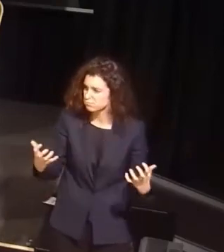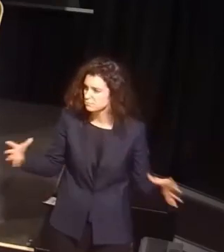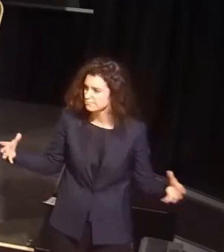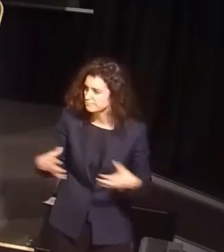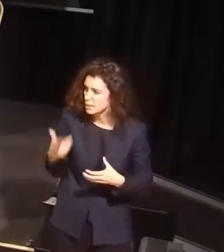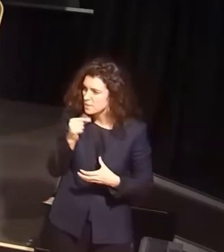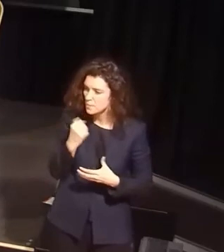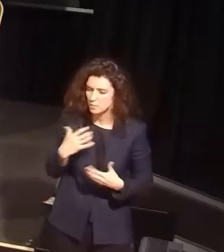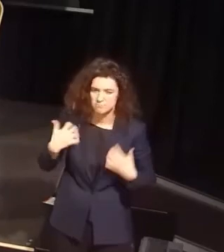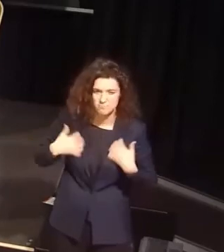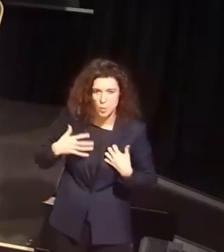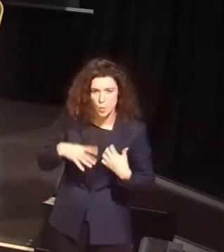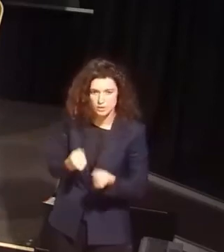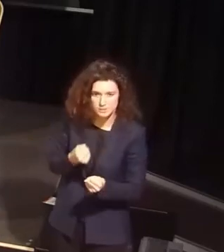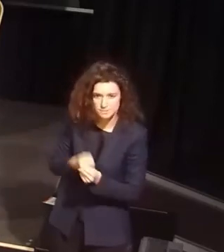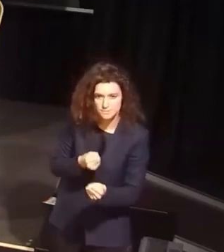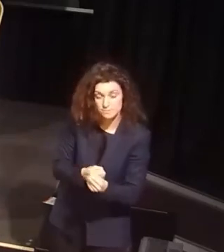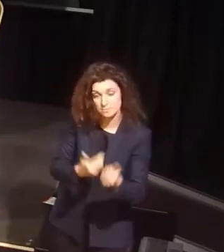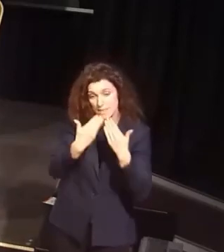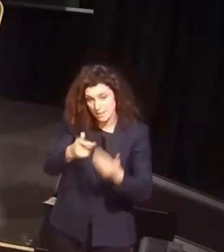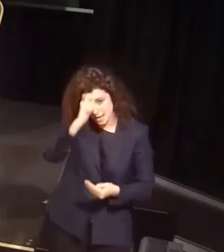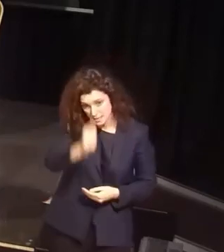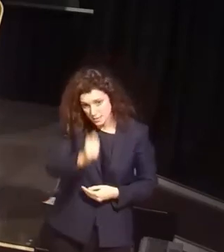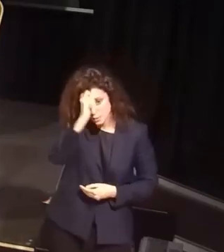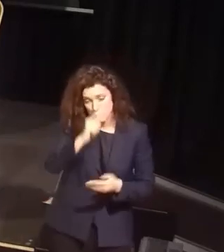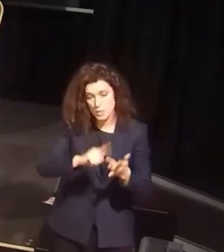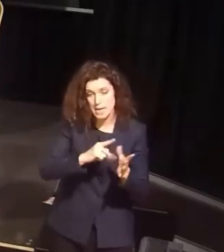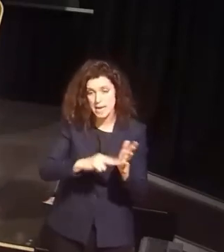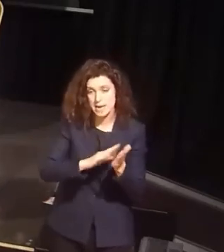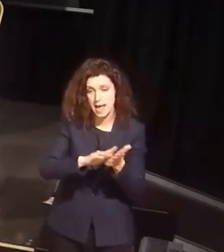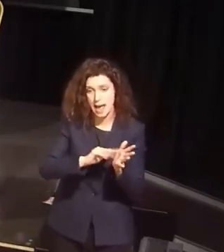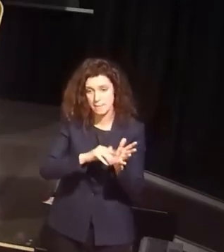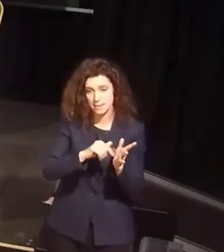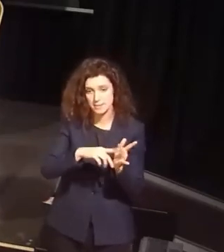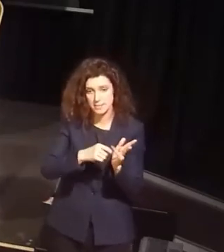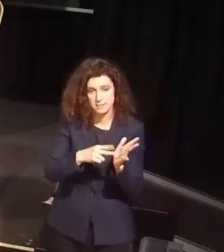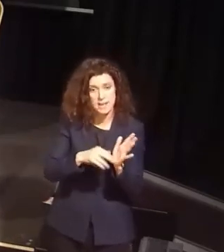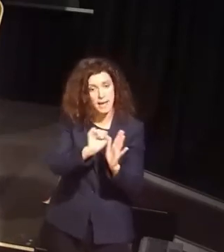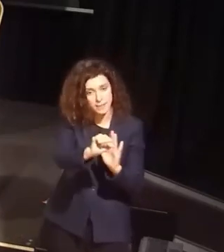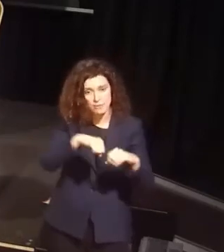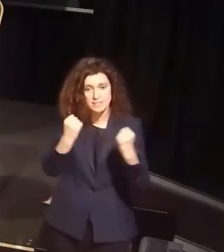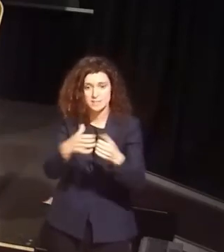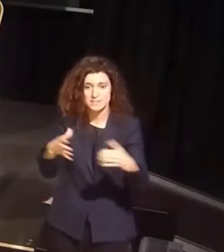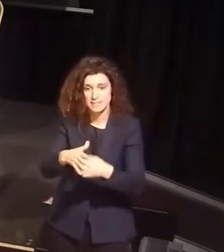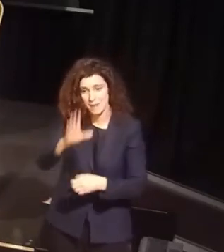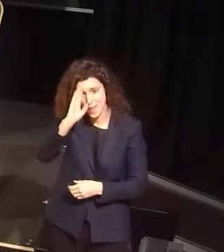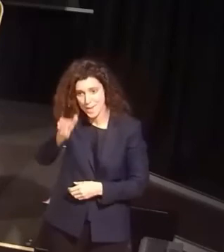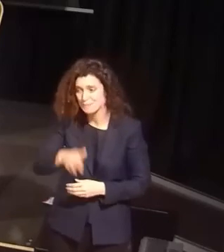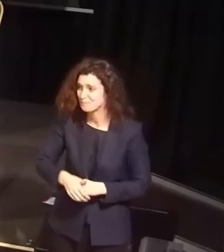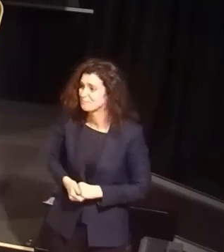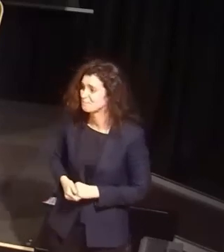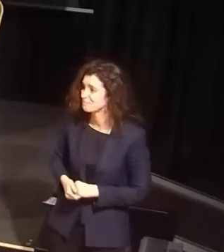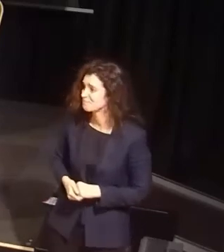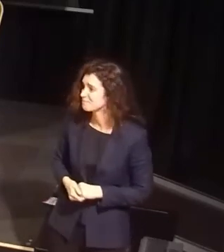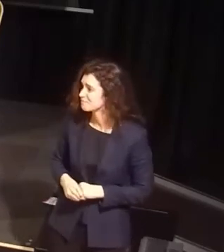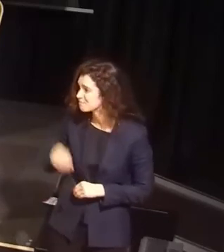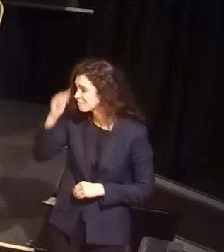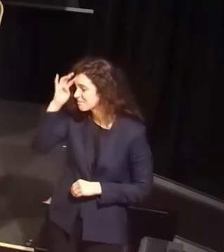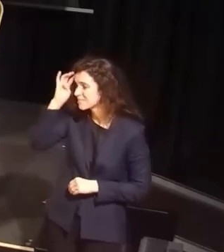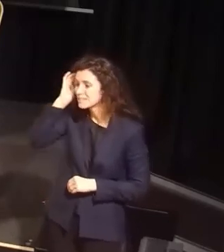And that's all thanks to Ian Hamilton and the rest of the team, hello. Hello there. If there's any way that the work that we do